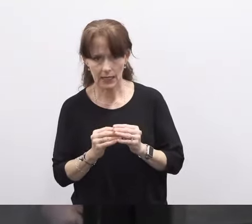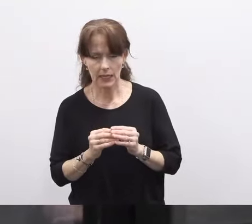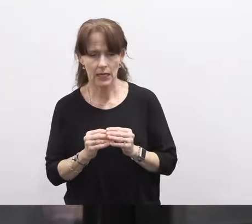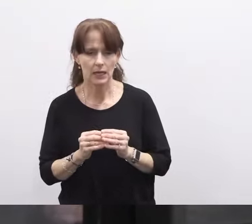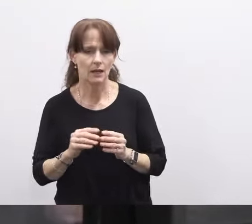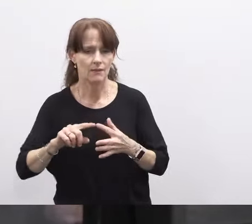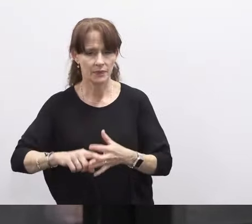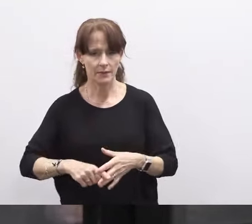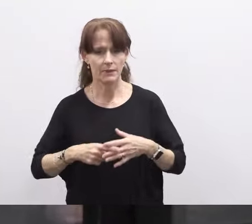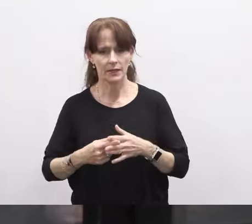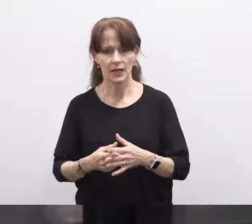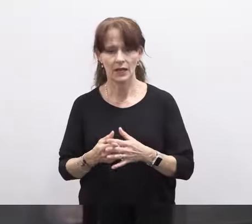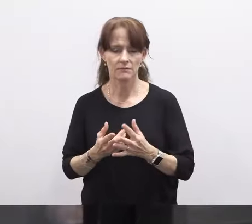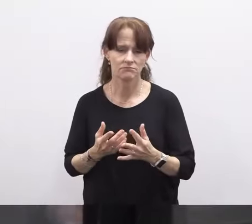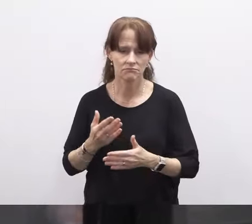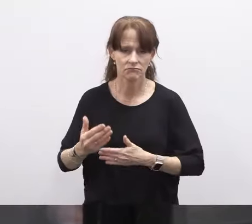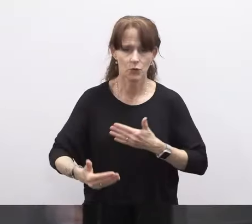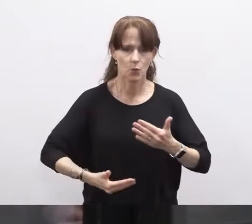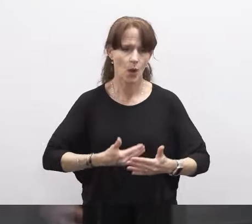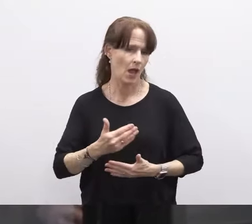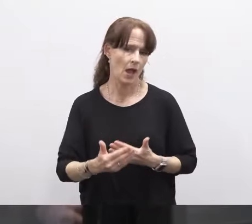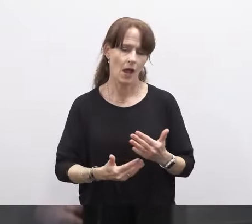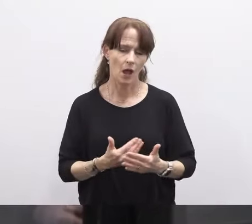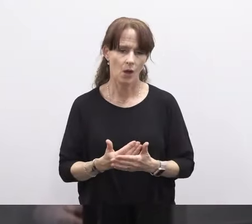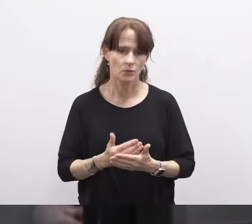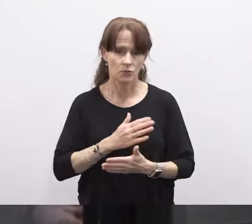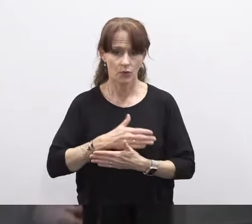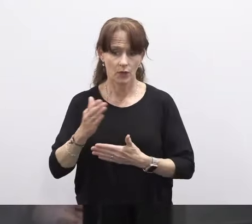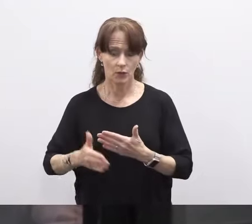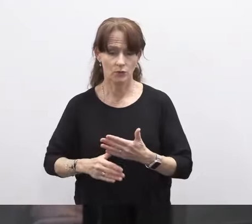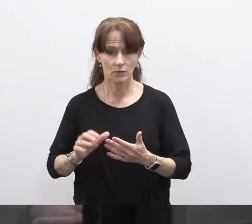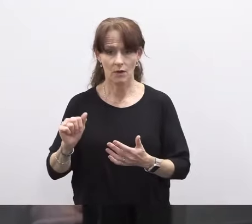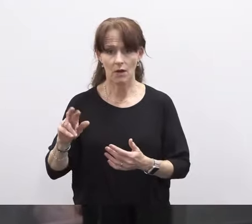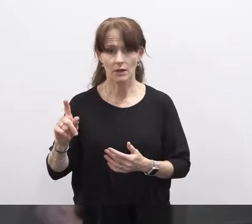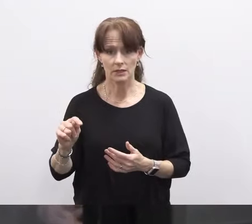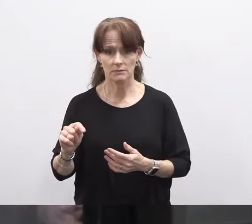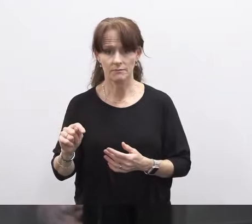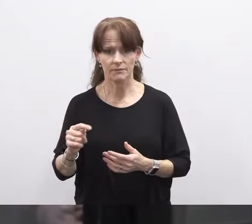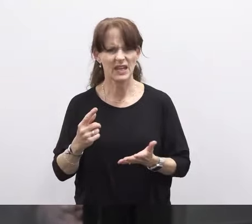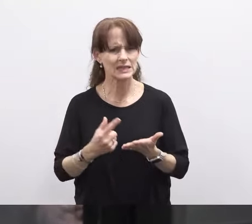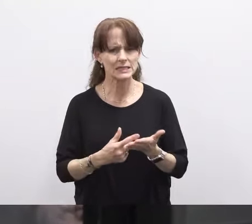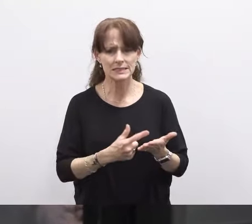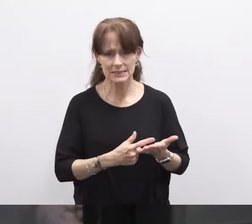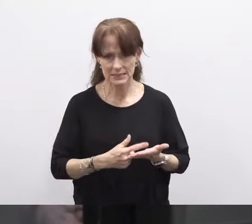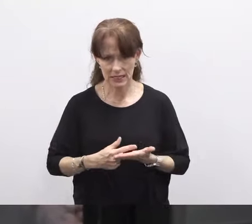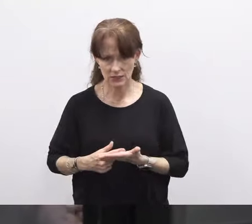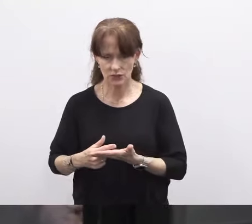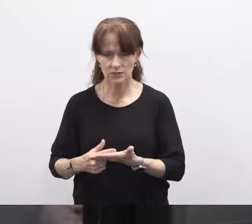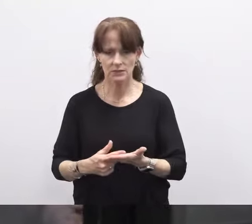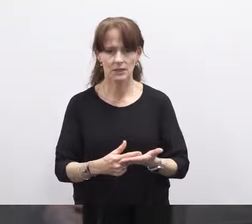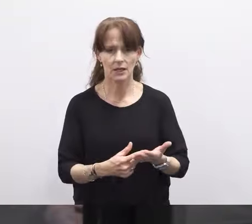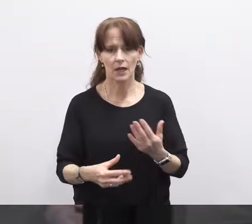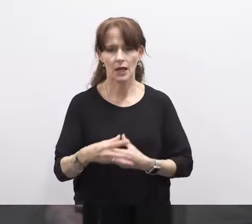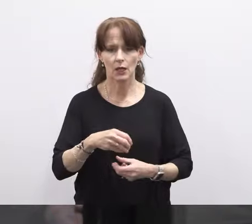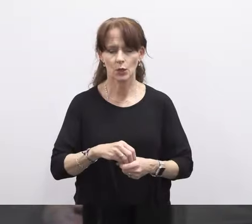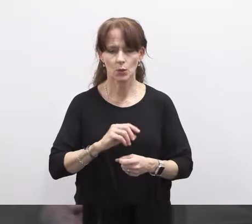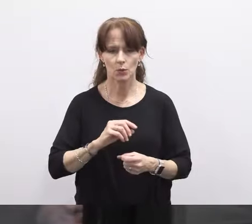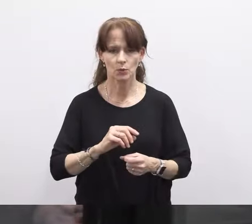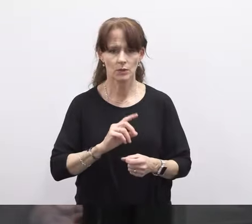the beginning and throughout and to the conclusion of the audit. And these discussions include not just the audit plan,